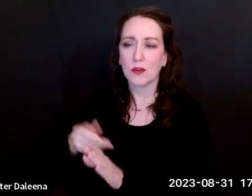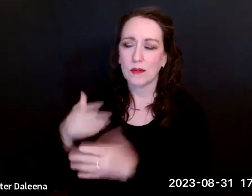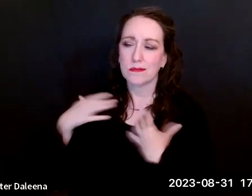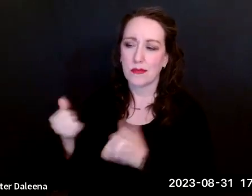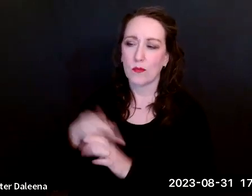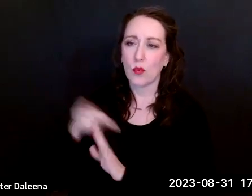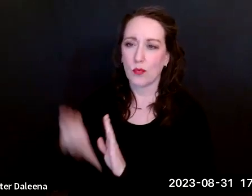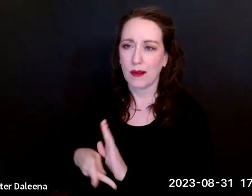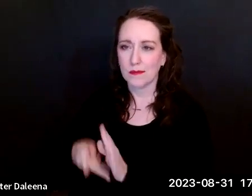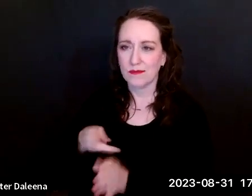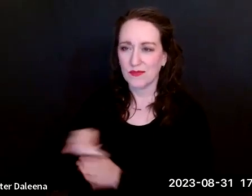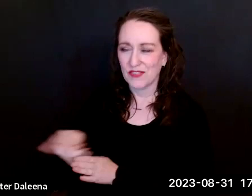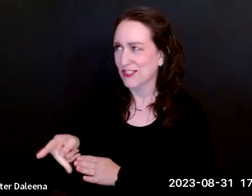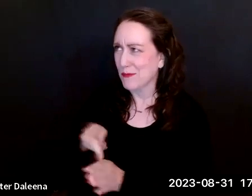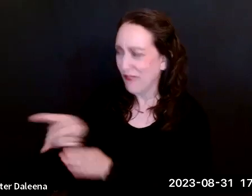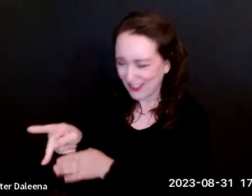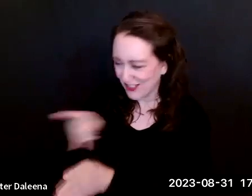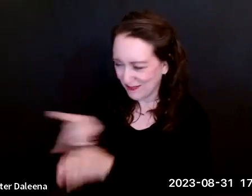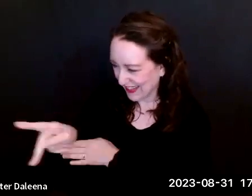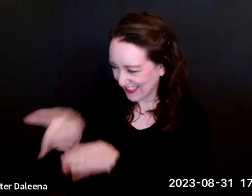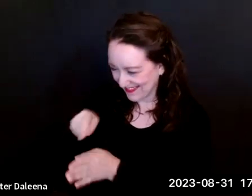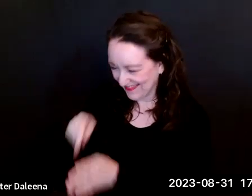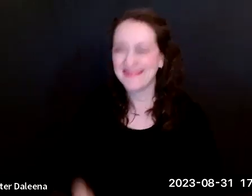professions professions thanks Harold